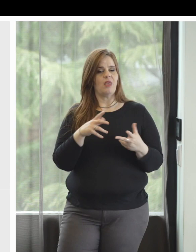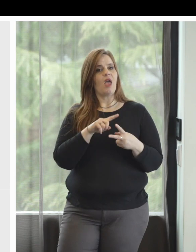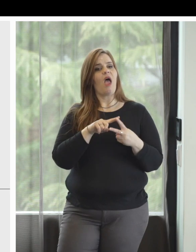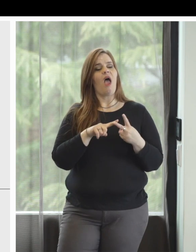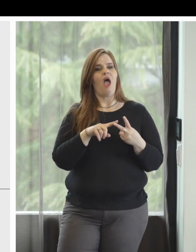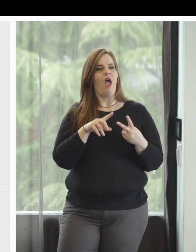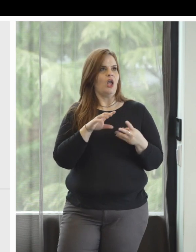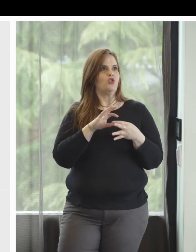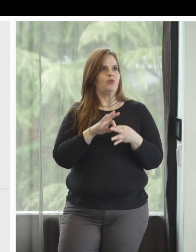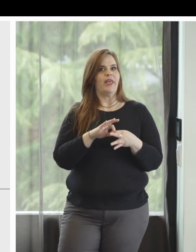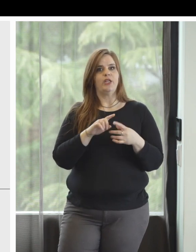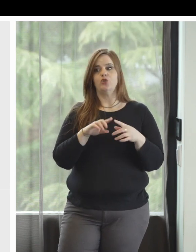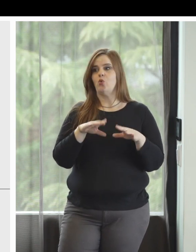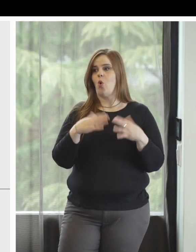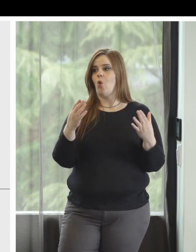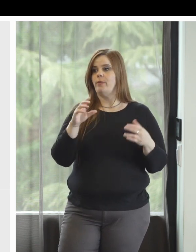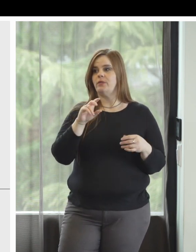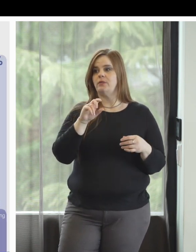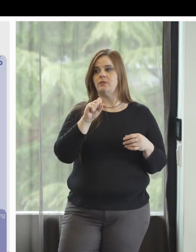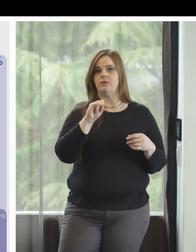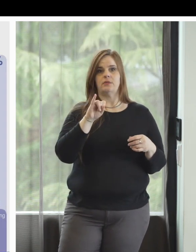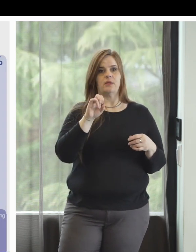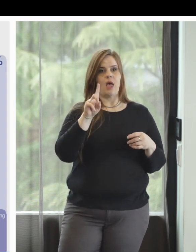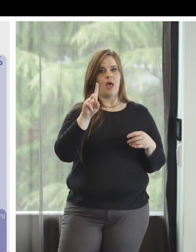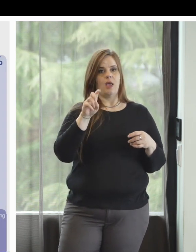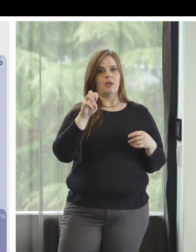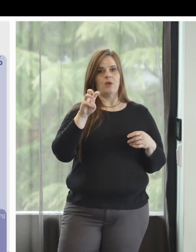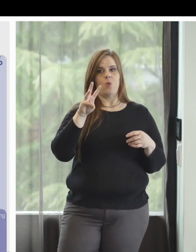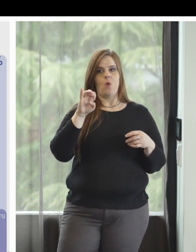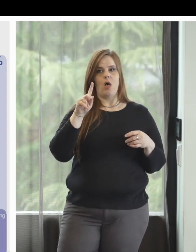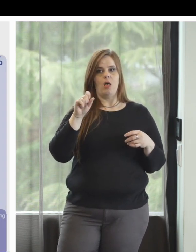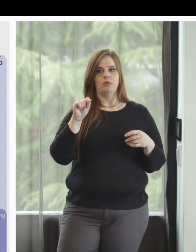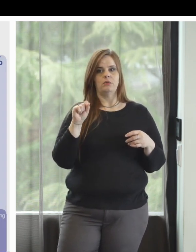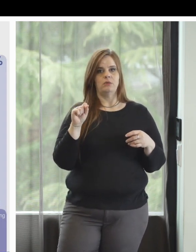to open sidewalks, um Karen mentioned that